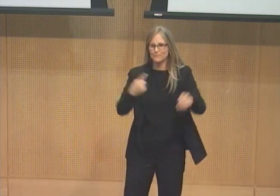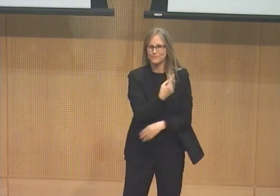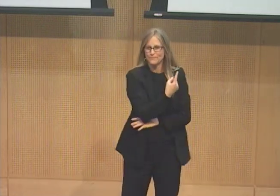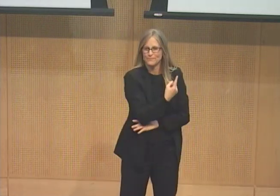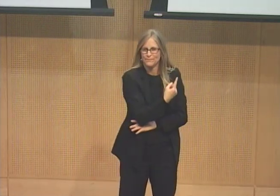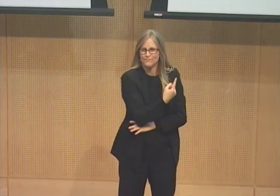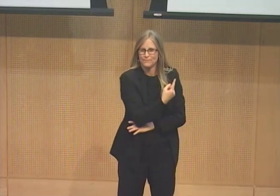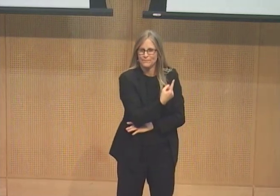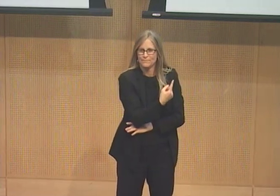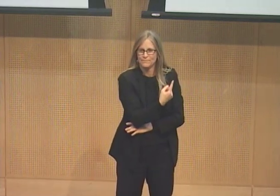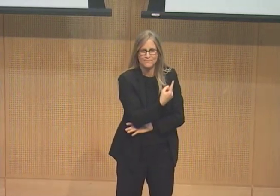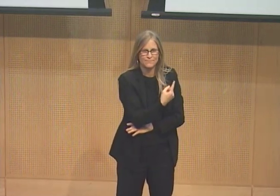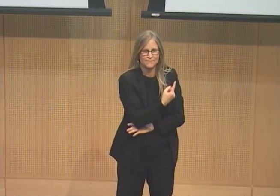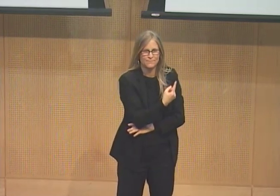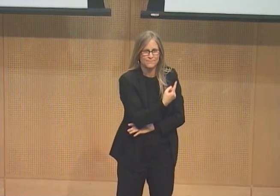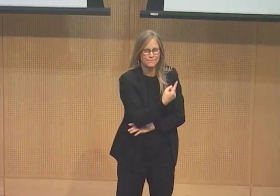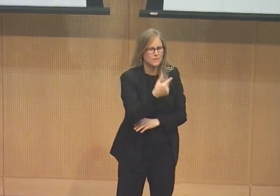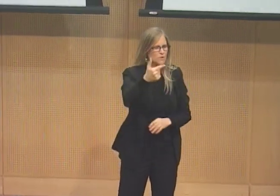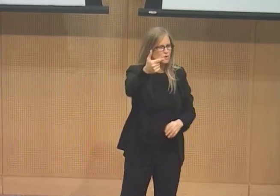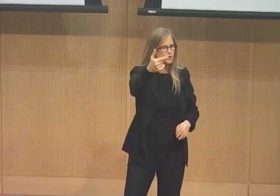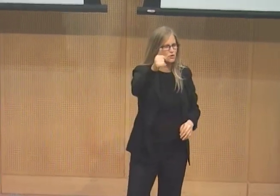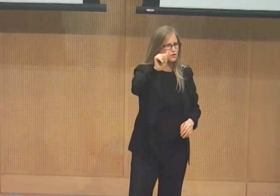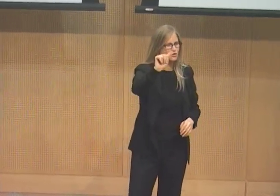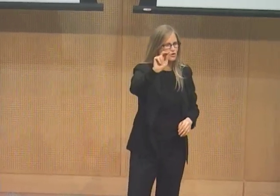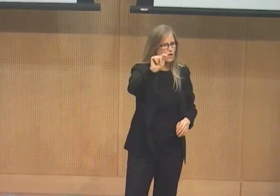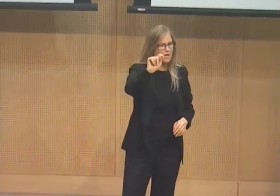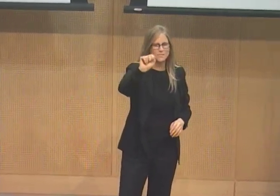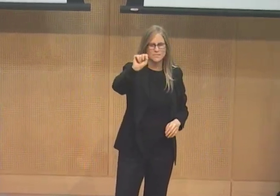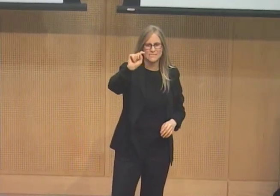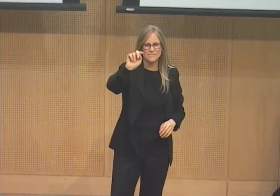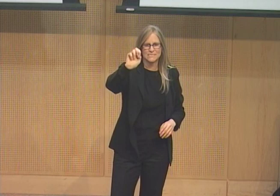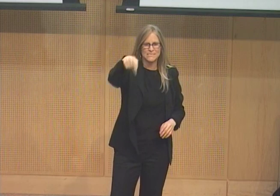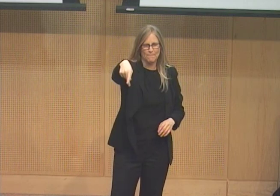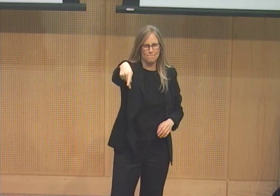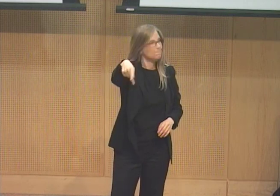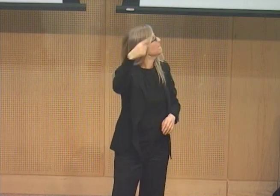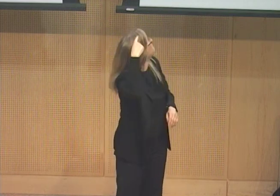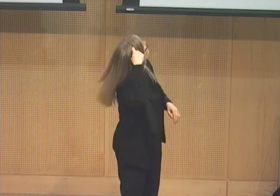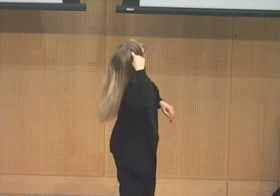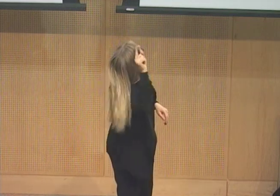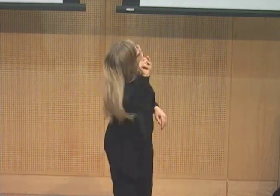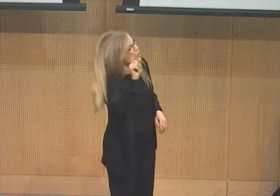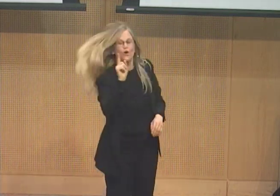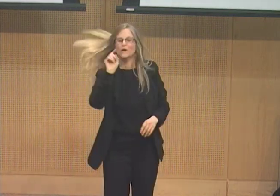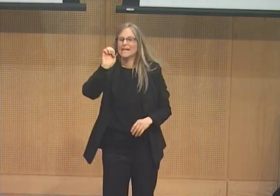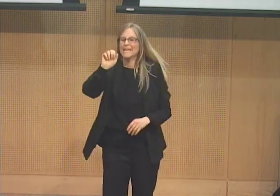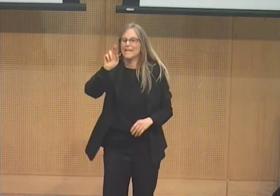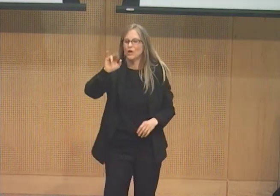so let's start with the title. "Giant Step...